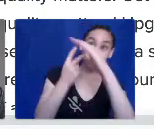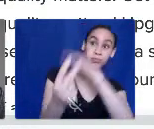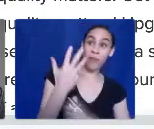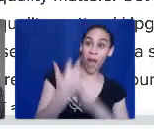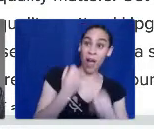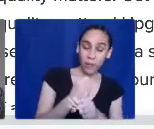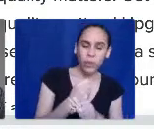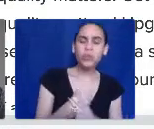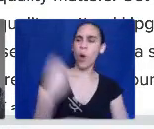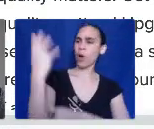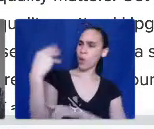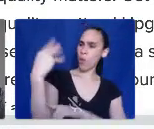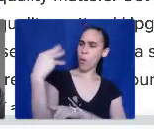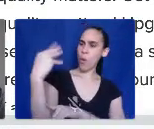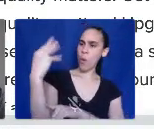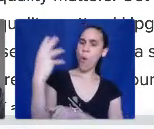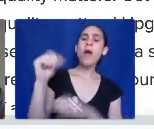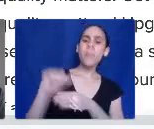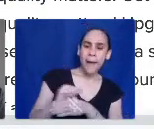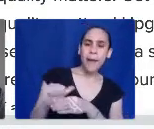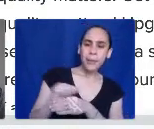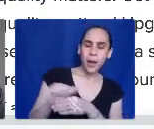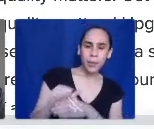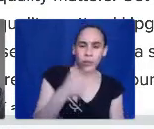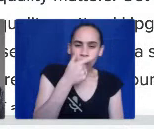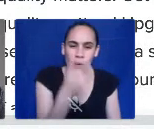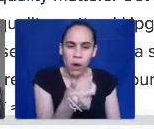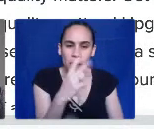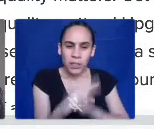and play back that video and watch that video you'll notice how it sounds you'll notice if you